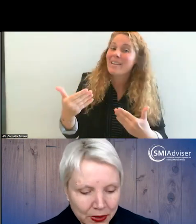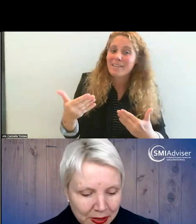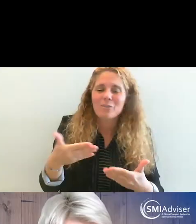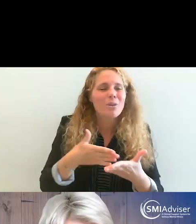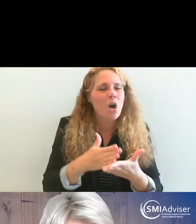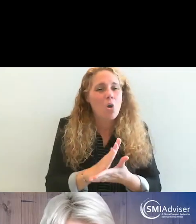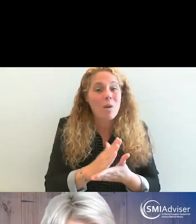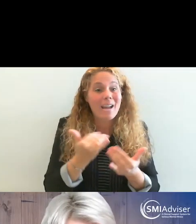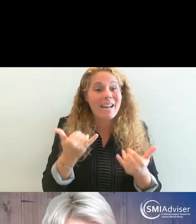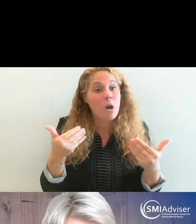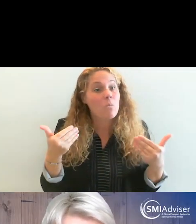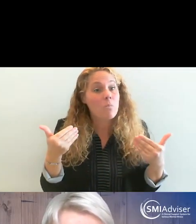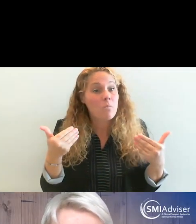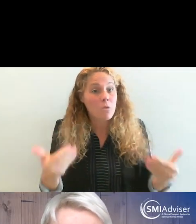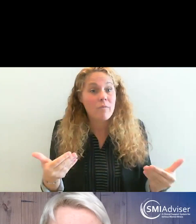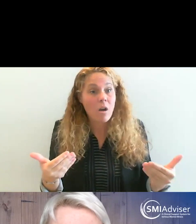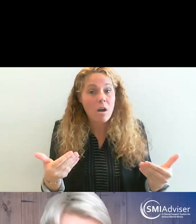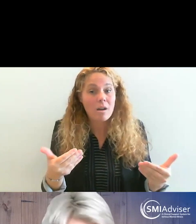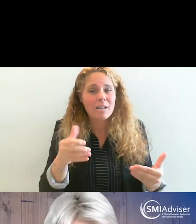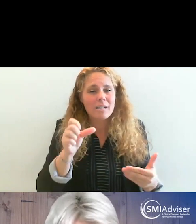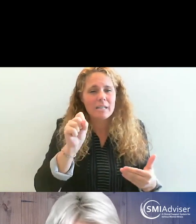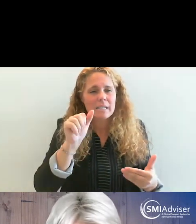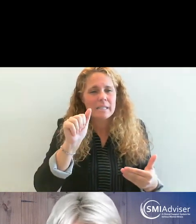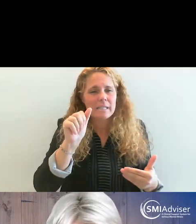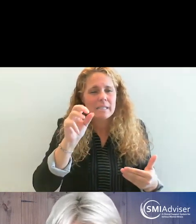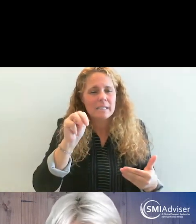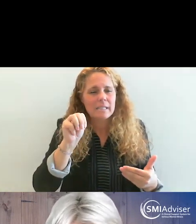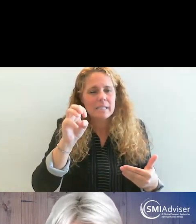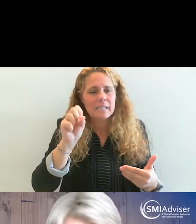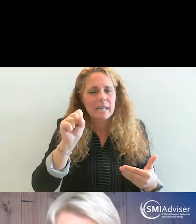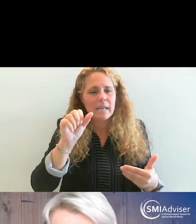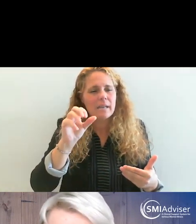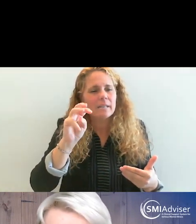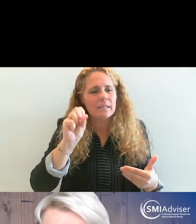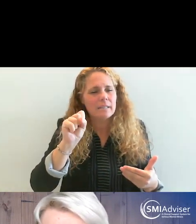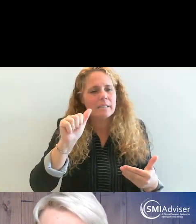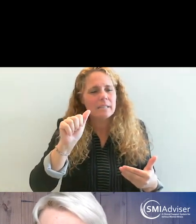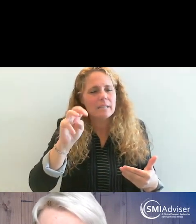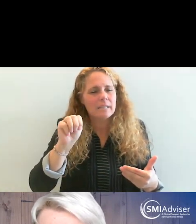WE ARE GOING TO MOVE ON TO THE SAMHSA UPDATE. IS DOCTOR SHAW ON?